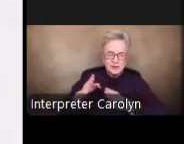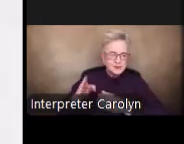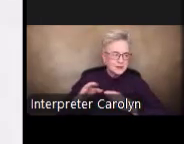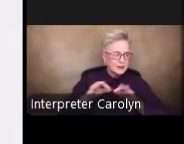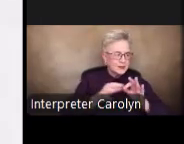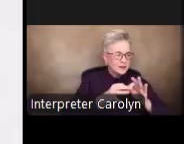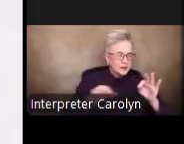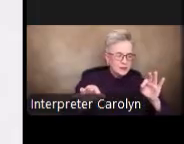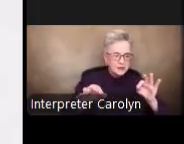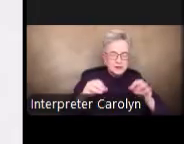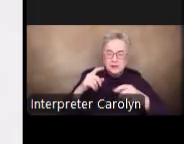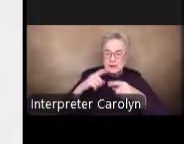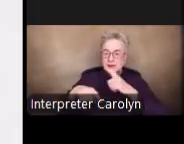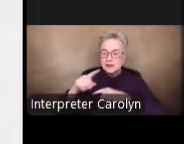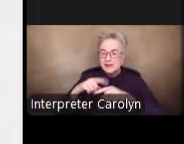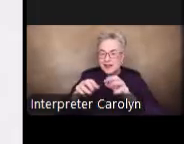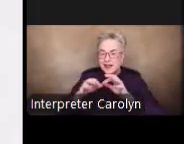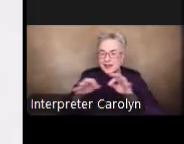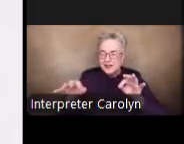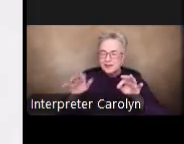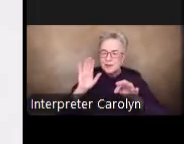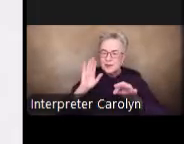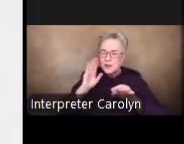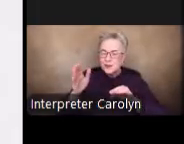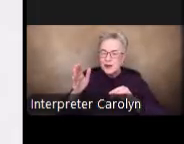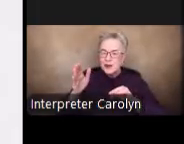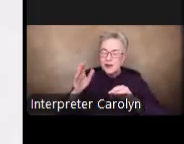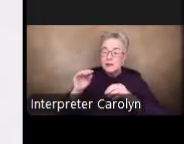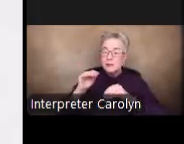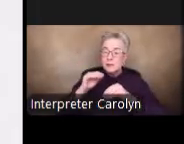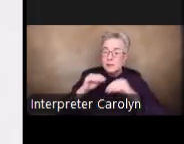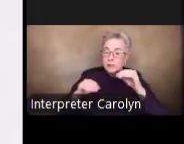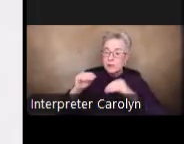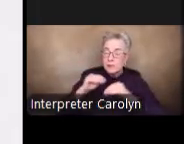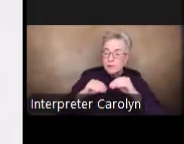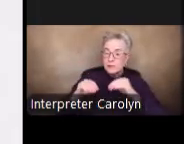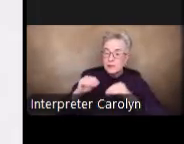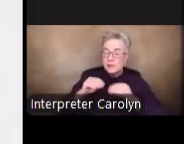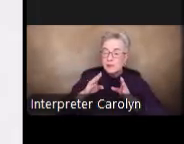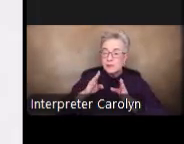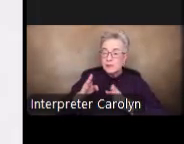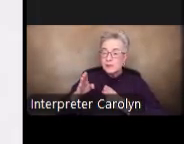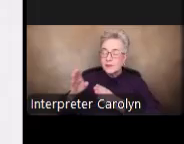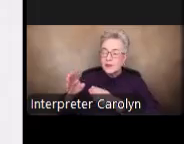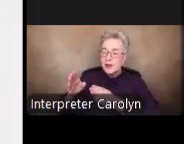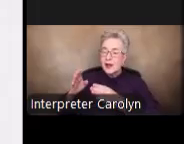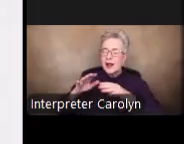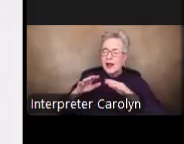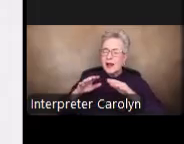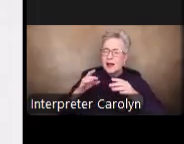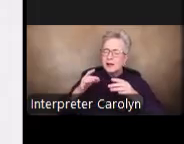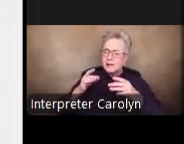For sign language, we see that emergence of movement, movement patterns that mirror the rhythm and flow of spoken